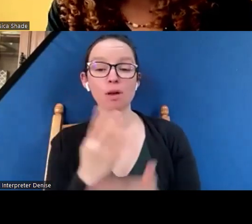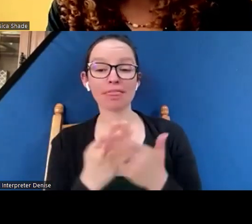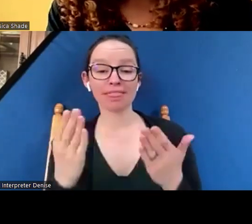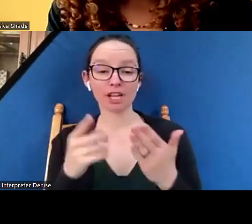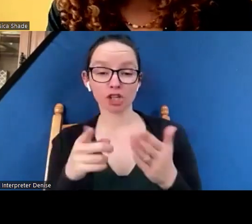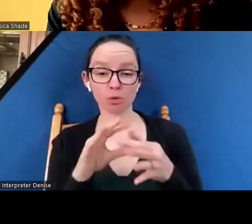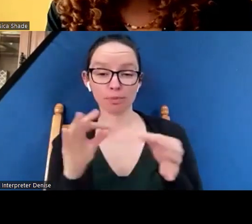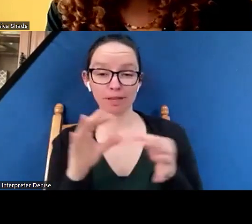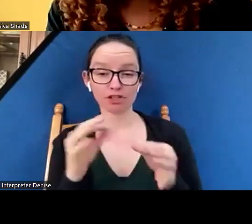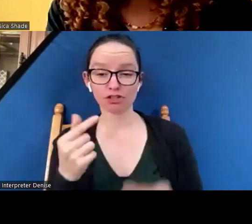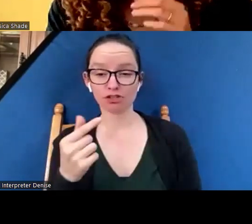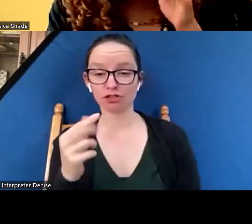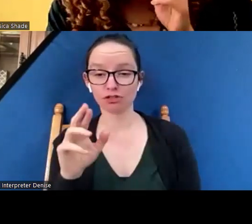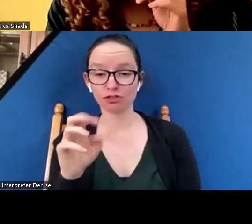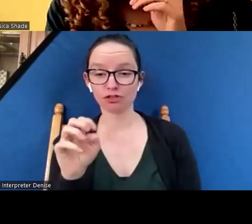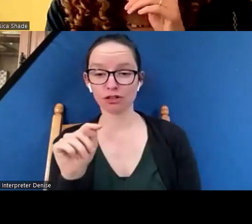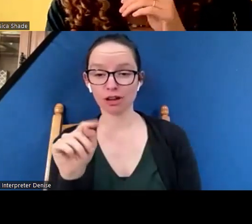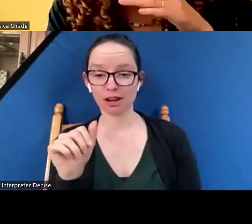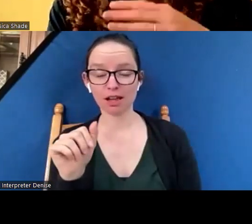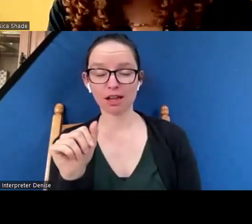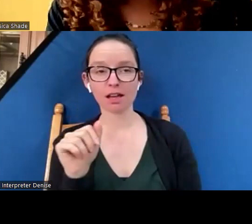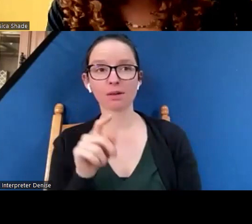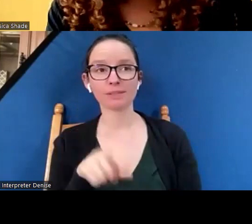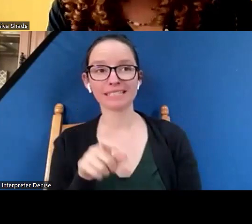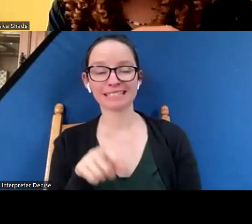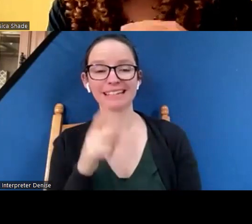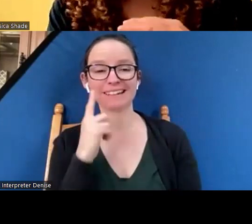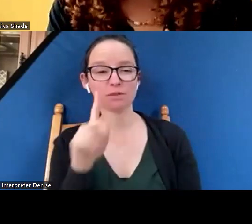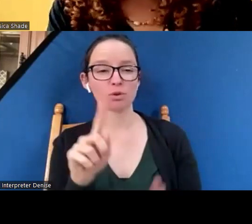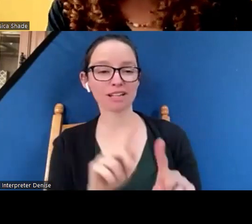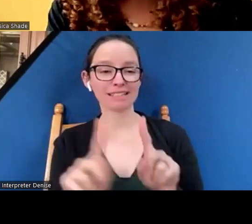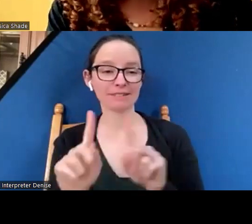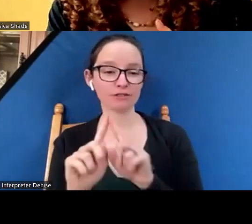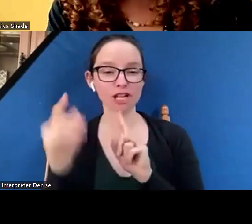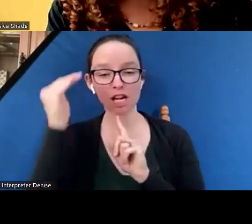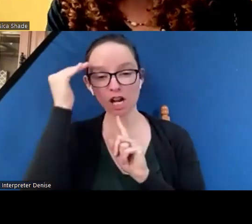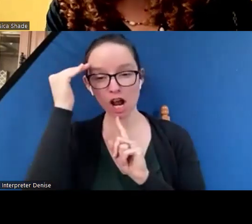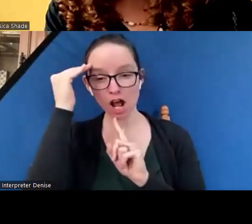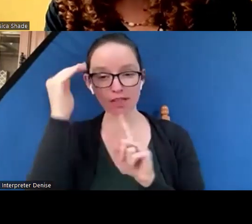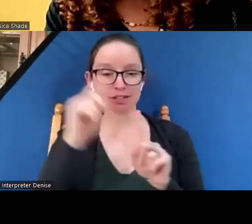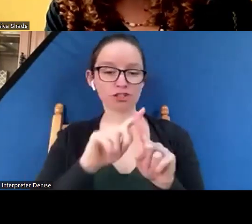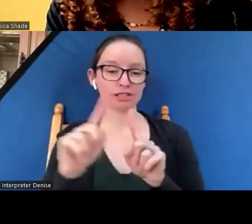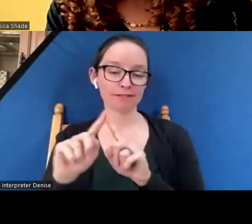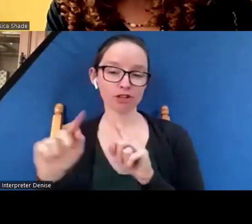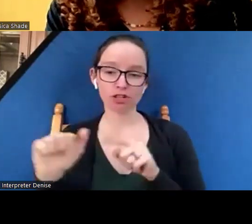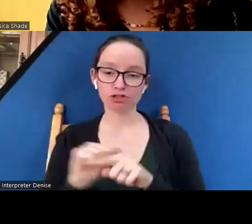for different different knowledge, different training at different stages of a project.